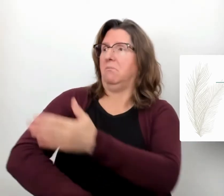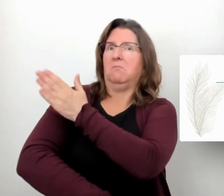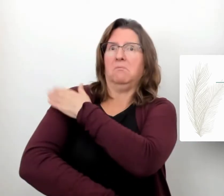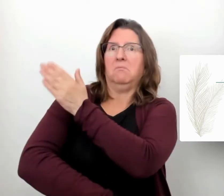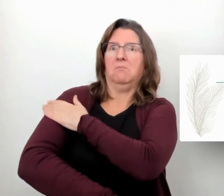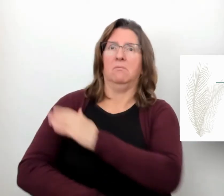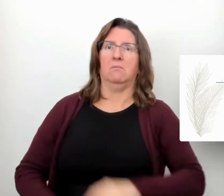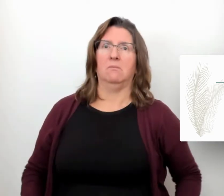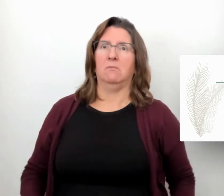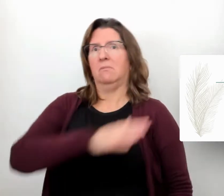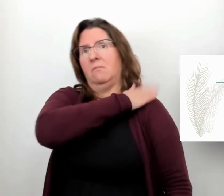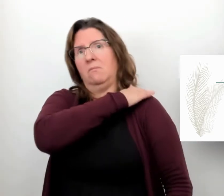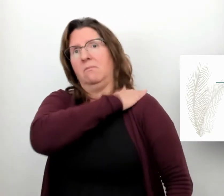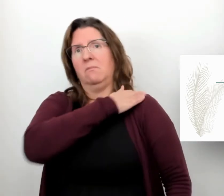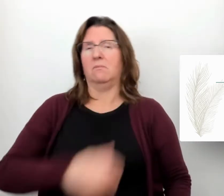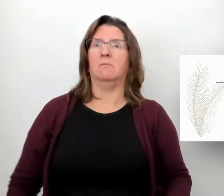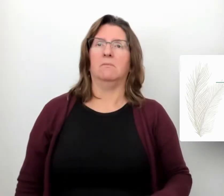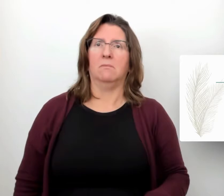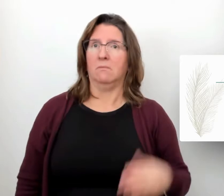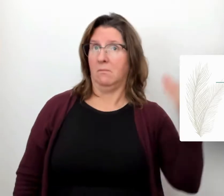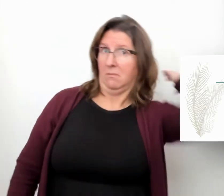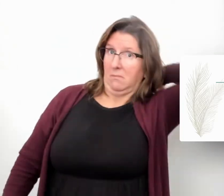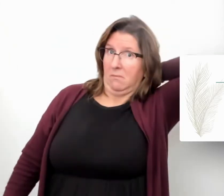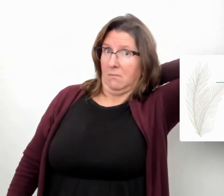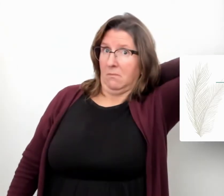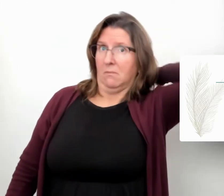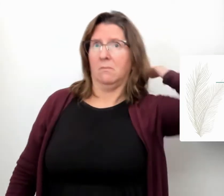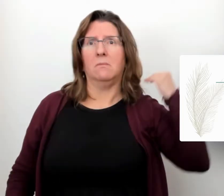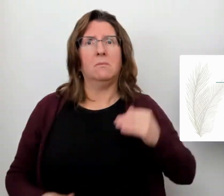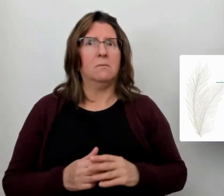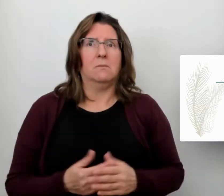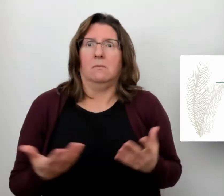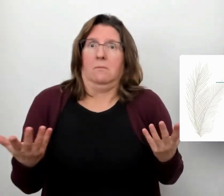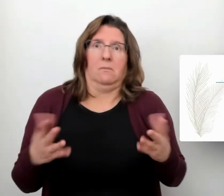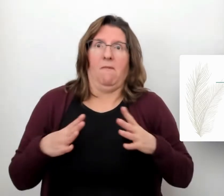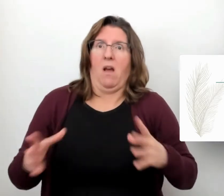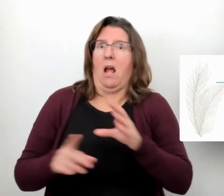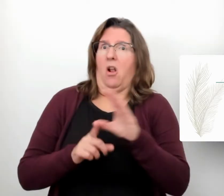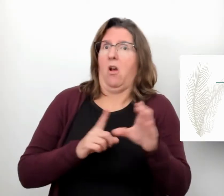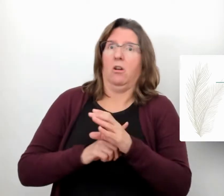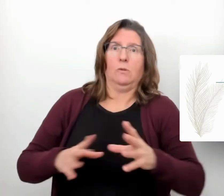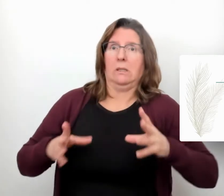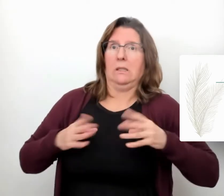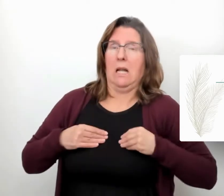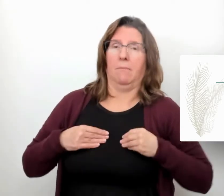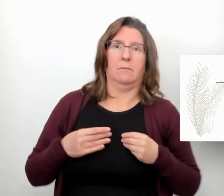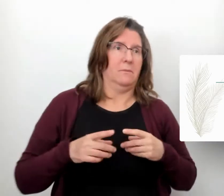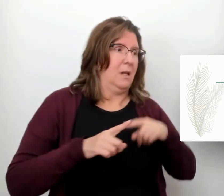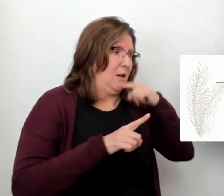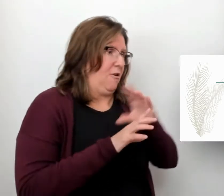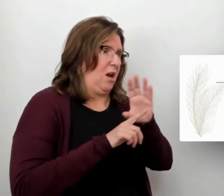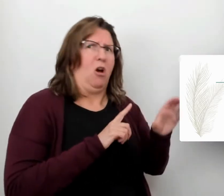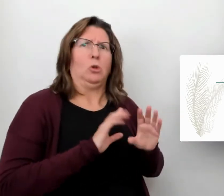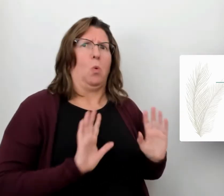There are rules but it's not uncommon for us to touch one another on the shoulder or the back to get someone's attention.